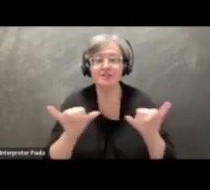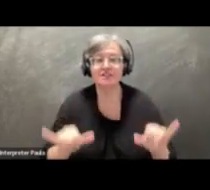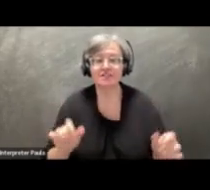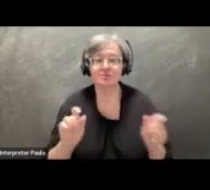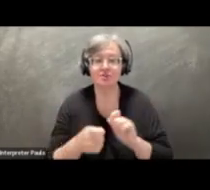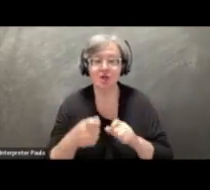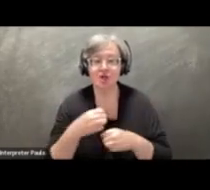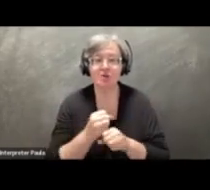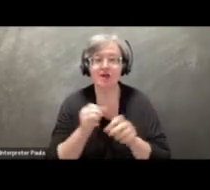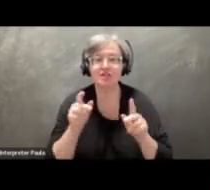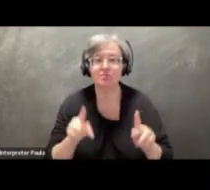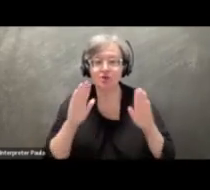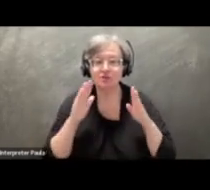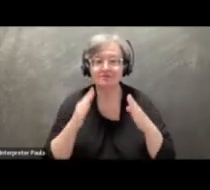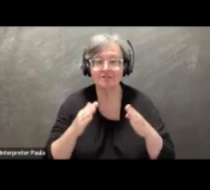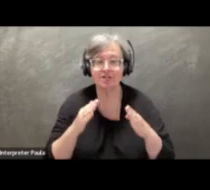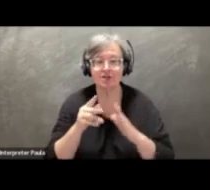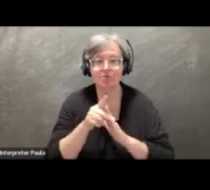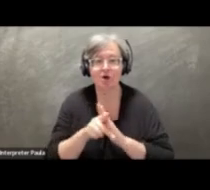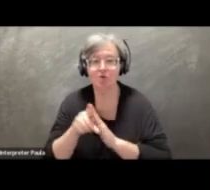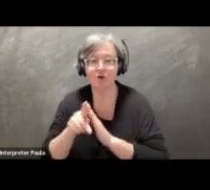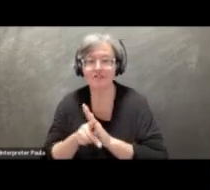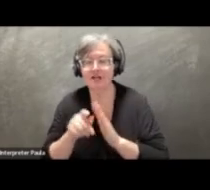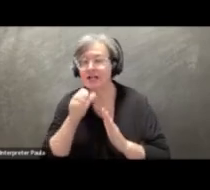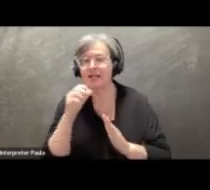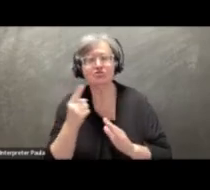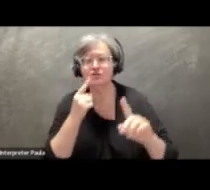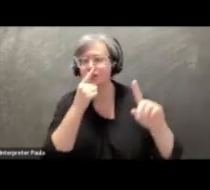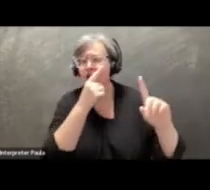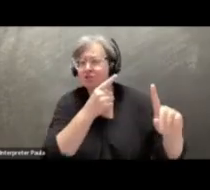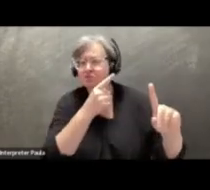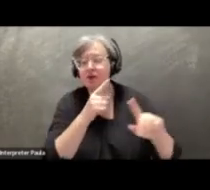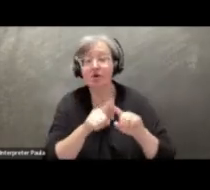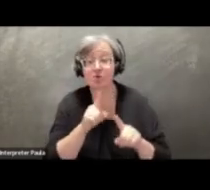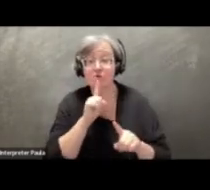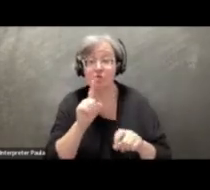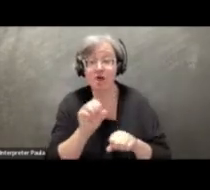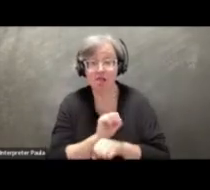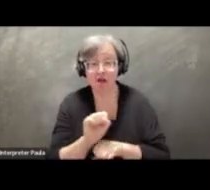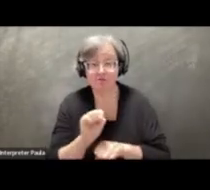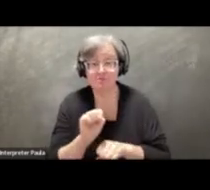person-centered principles not just an aspiration but a reality in the lives of people across